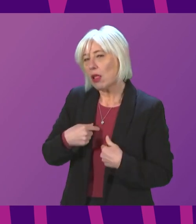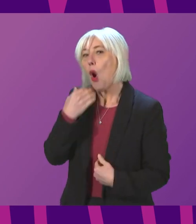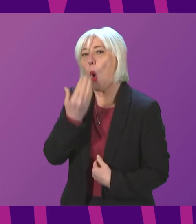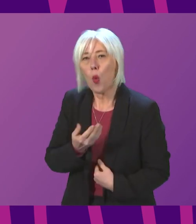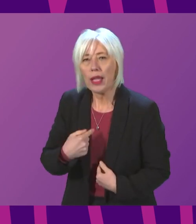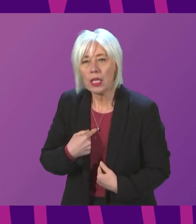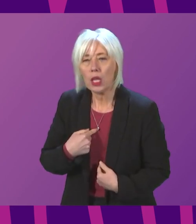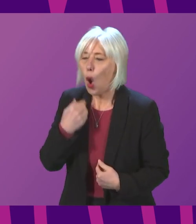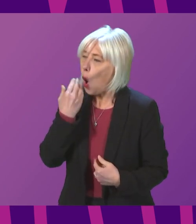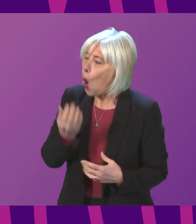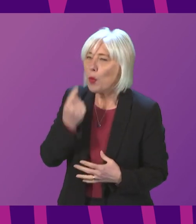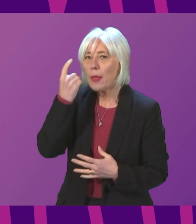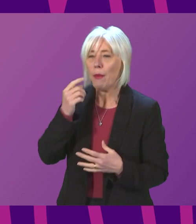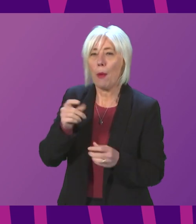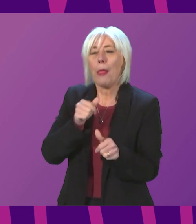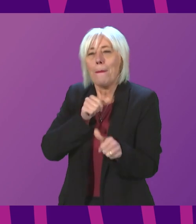best possible clinical advice.